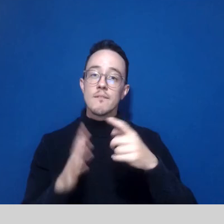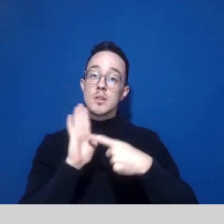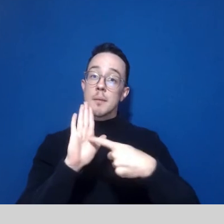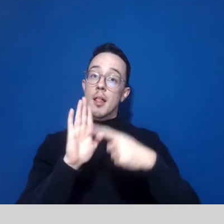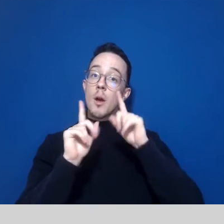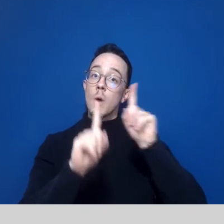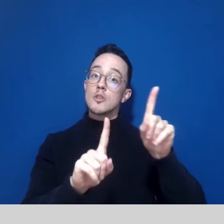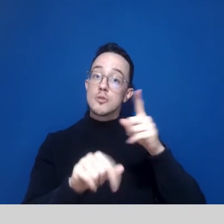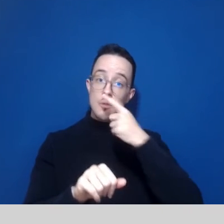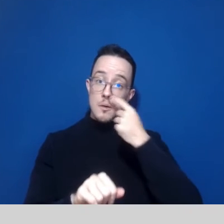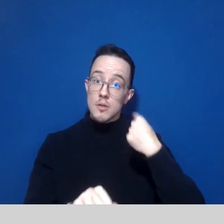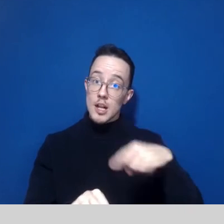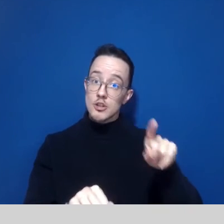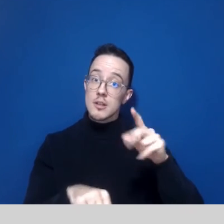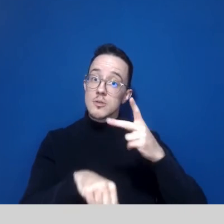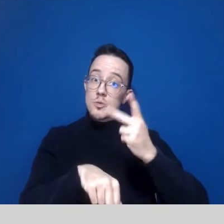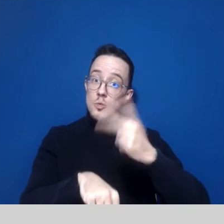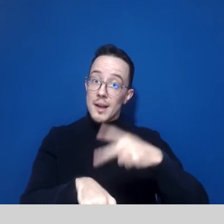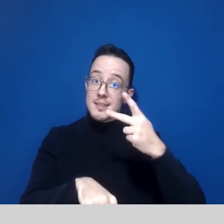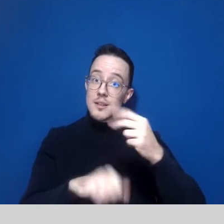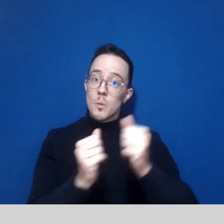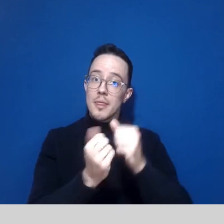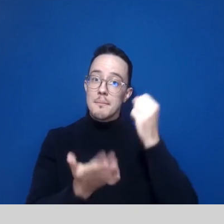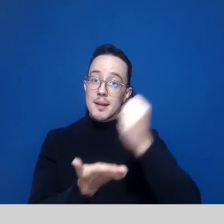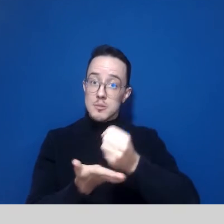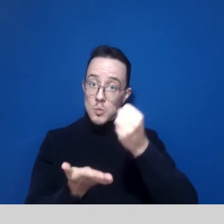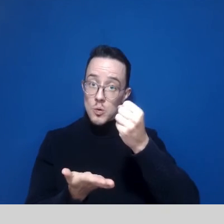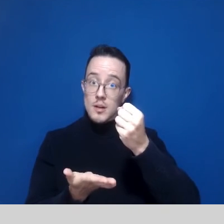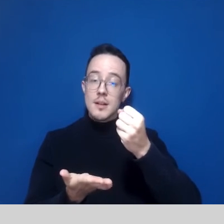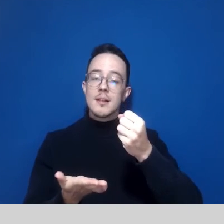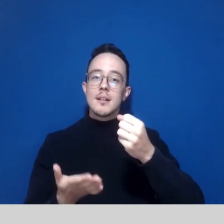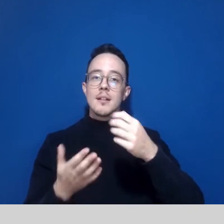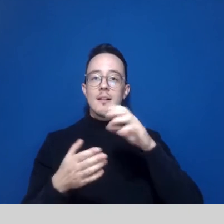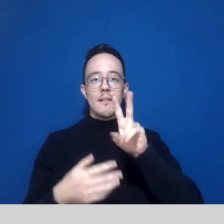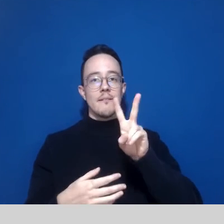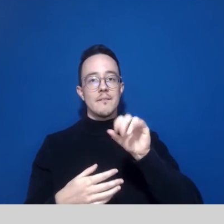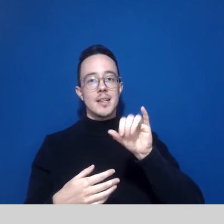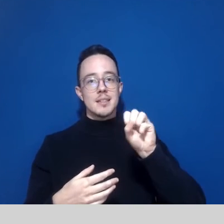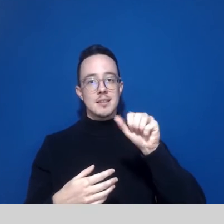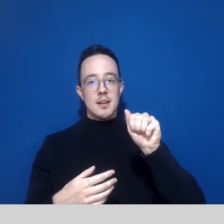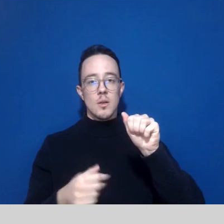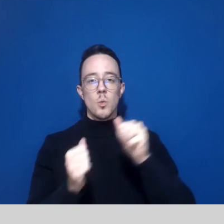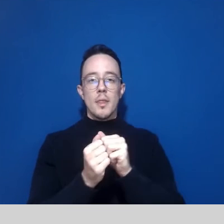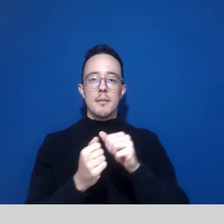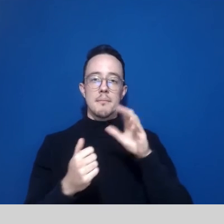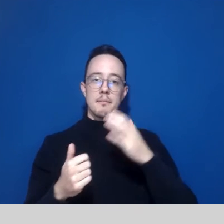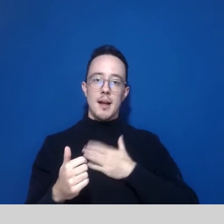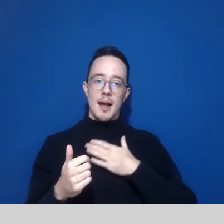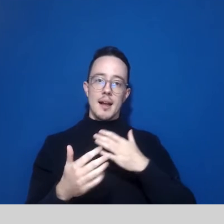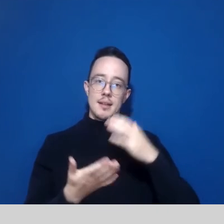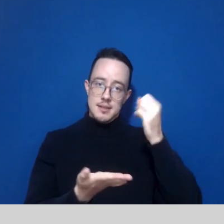It works also the other way around. So for example, I went to Russia twice, and with my passport they put a visa